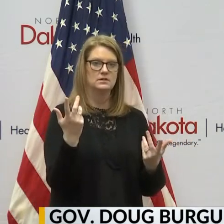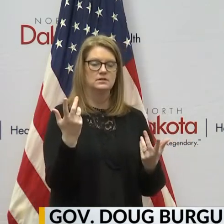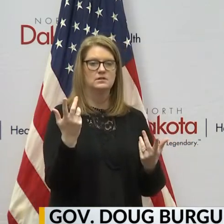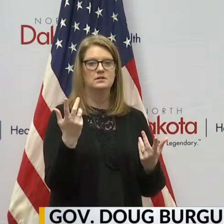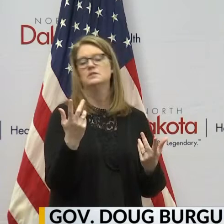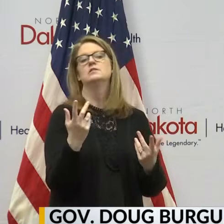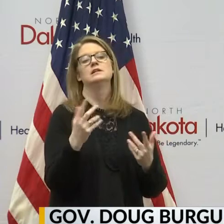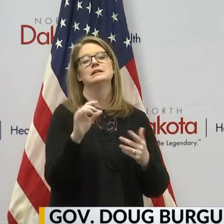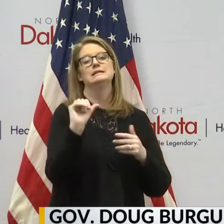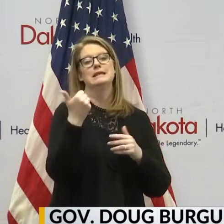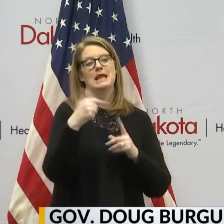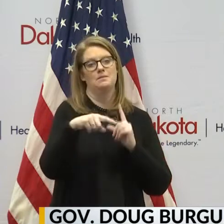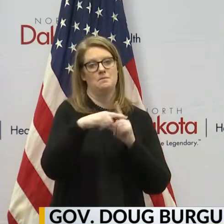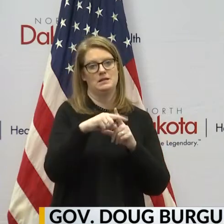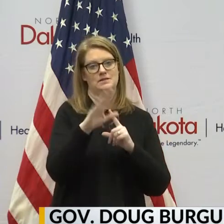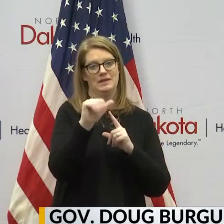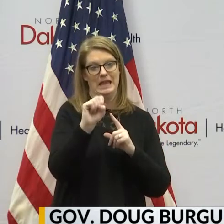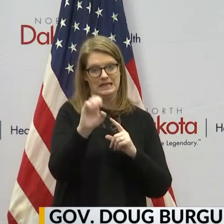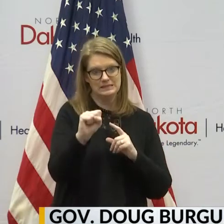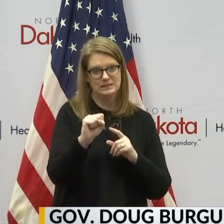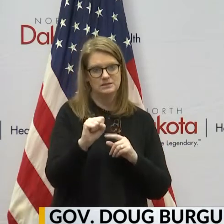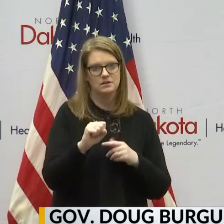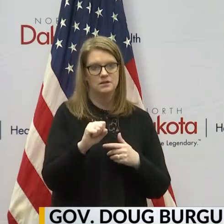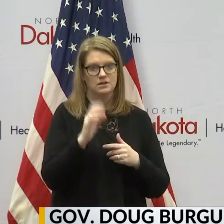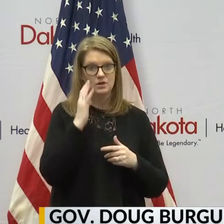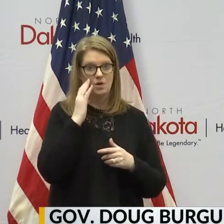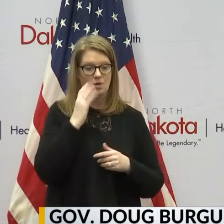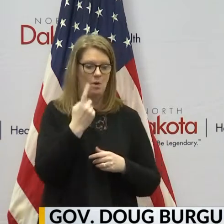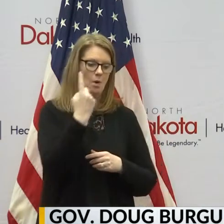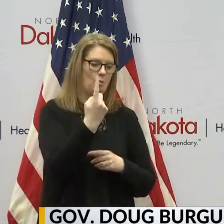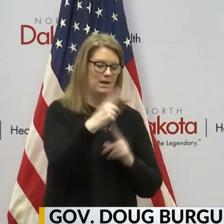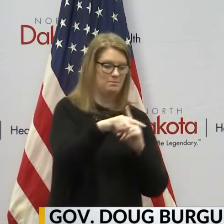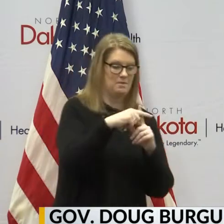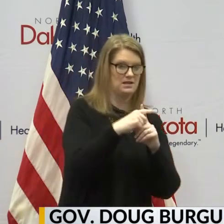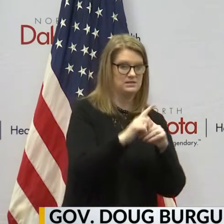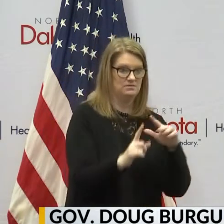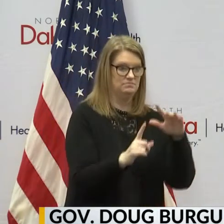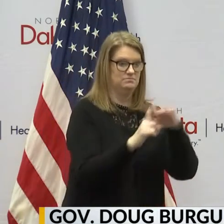WE DON'T HAVE ANY WAY OF CONFIRMING THAT, LET'S SAY IN TERMS OF OUR PLANNING AND NORTH